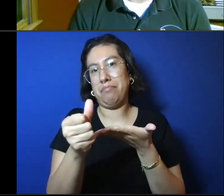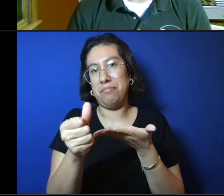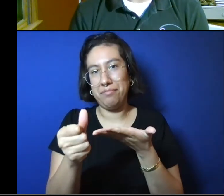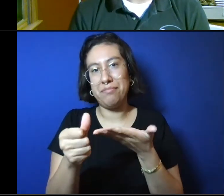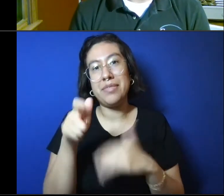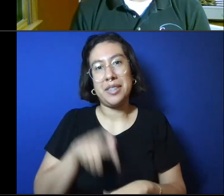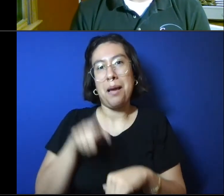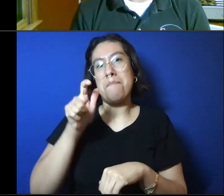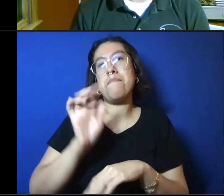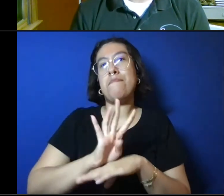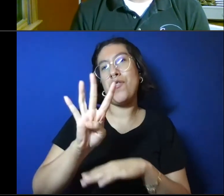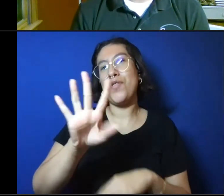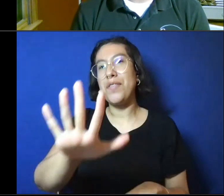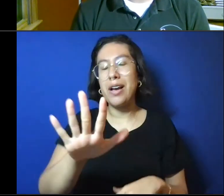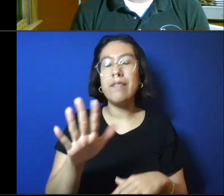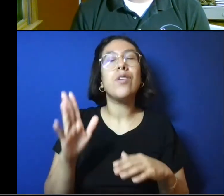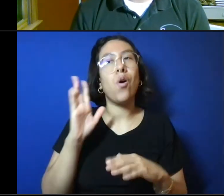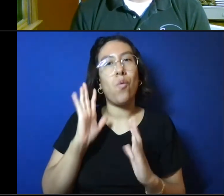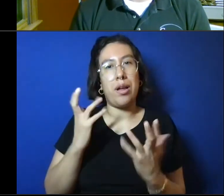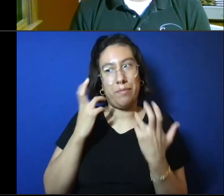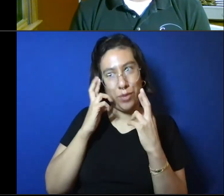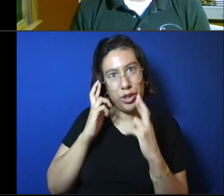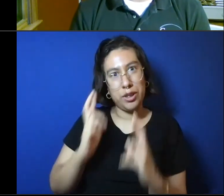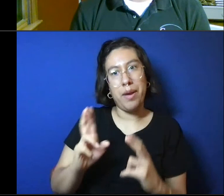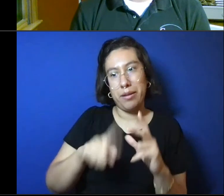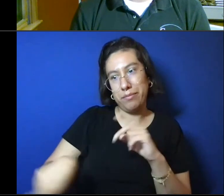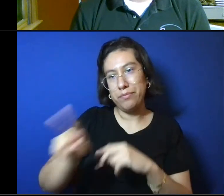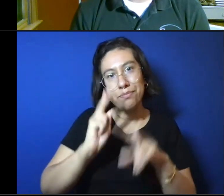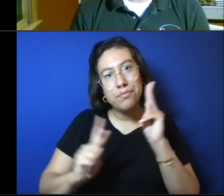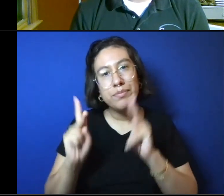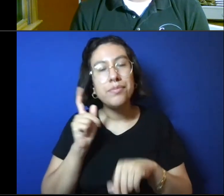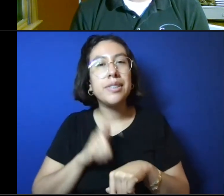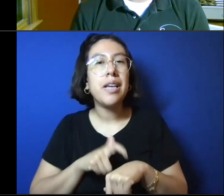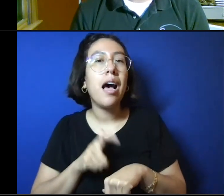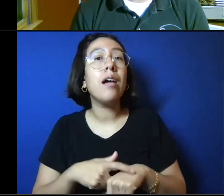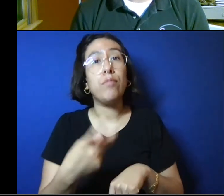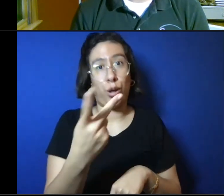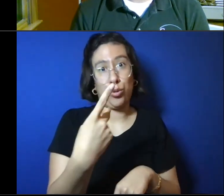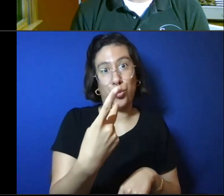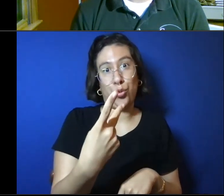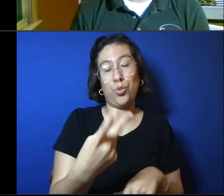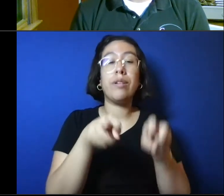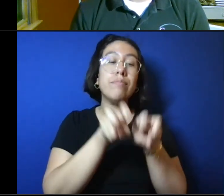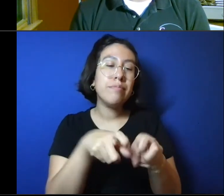We're about 4:45 and I want to be respectful of people's times. So maybe you and I can get together and do some FAQs